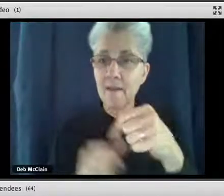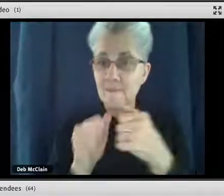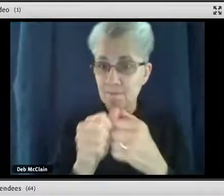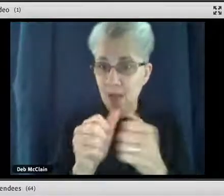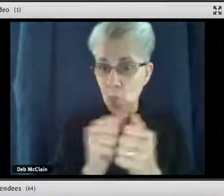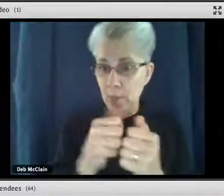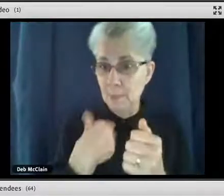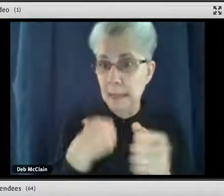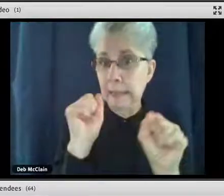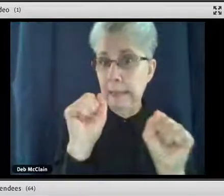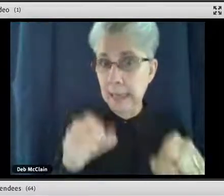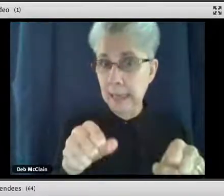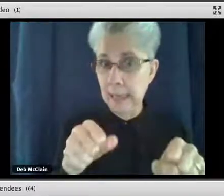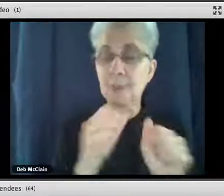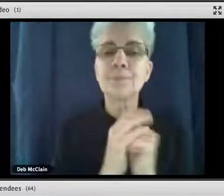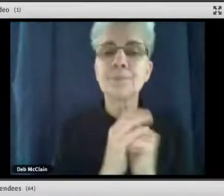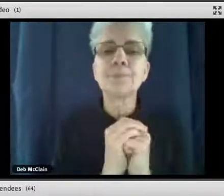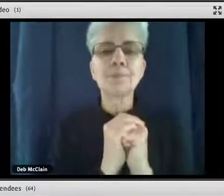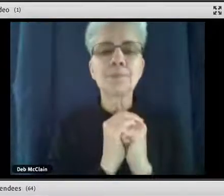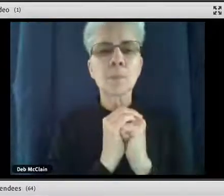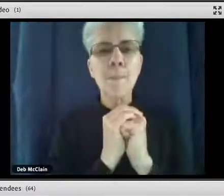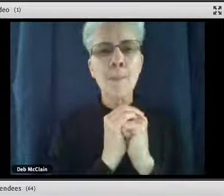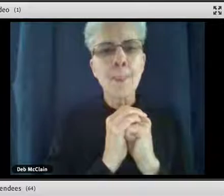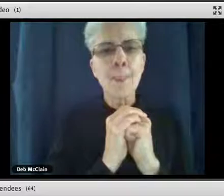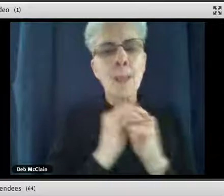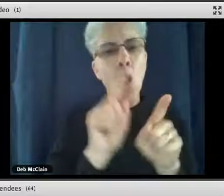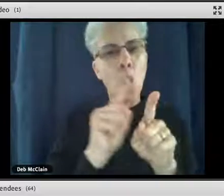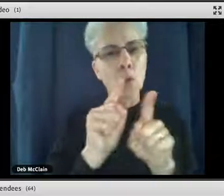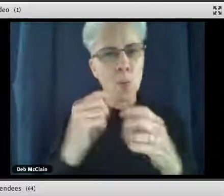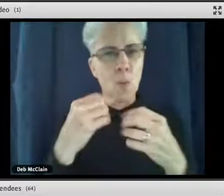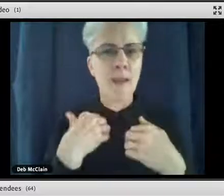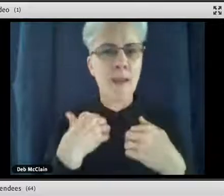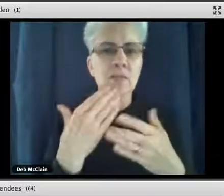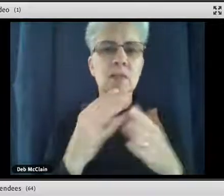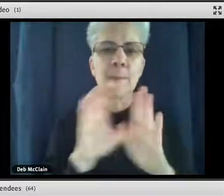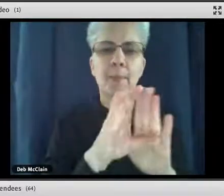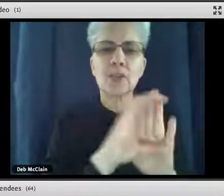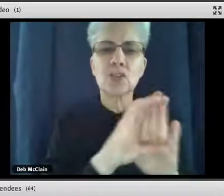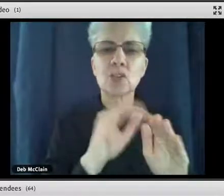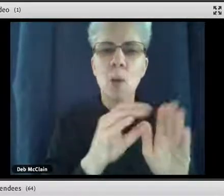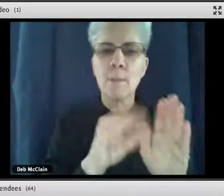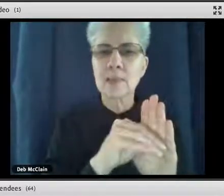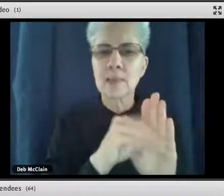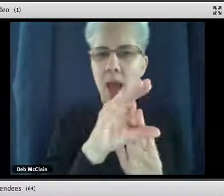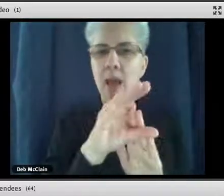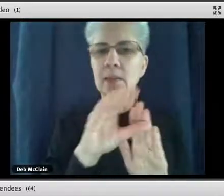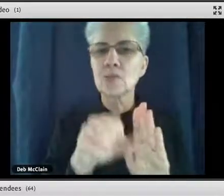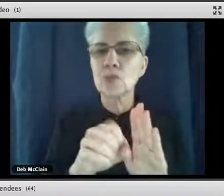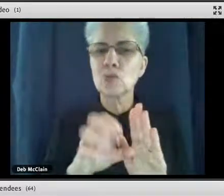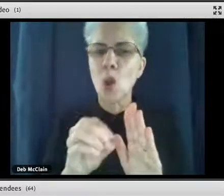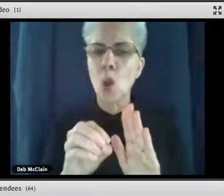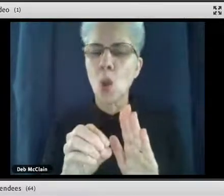if you want to follow along with me on this. But I'll also have some images on my slide here.